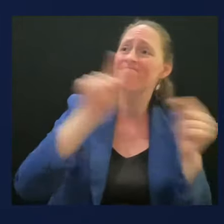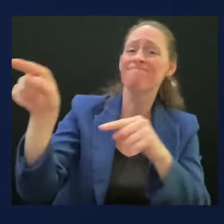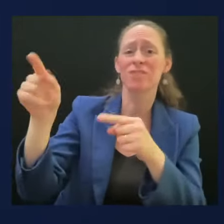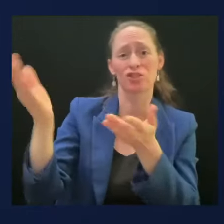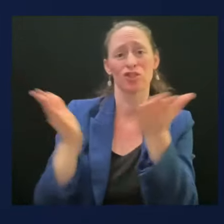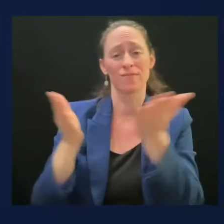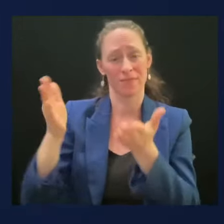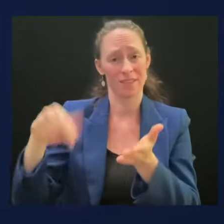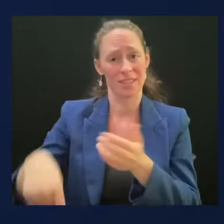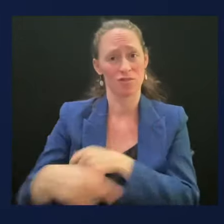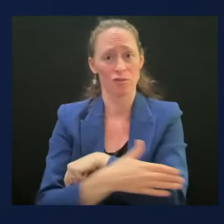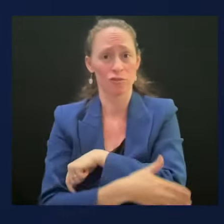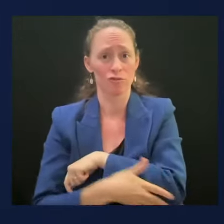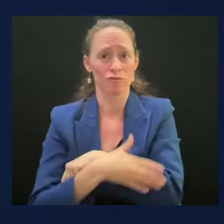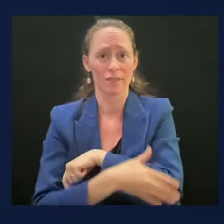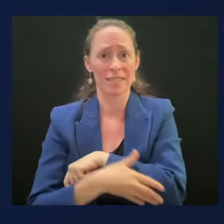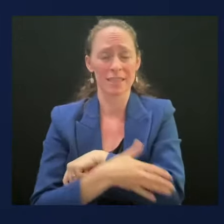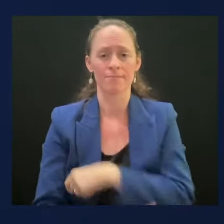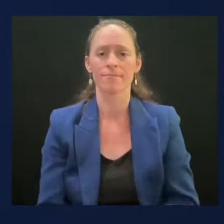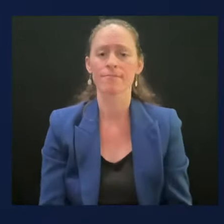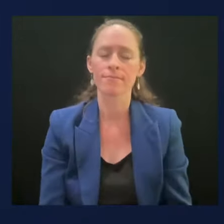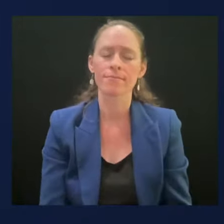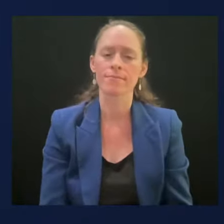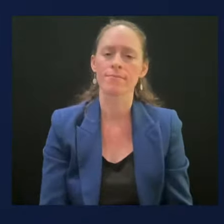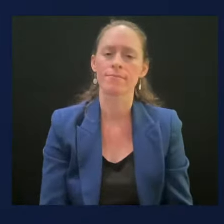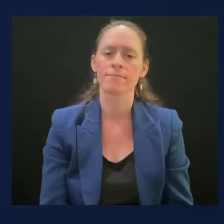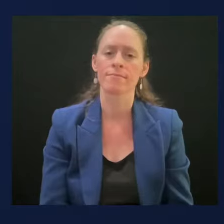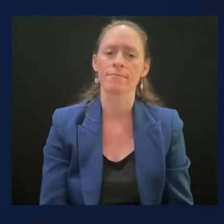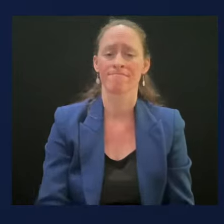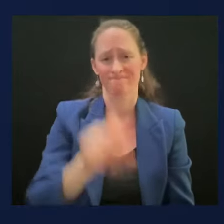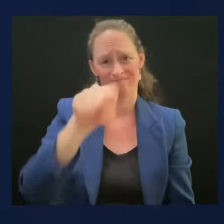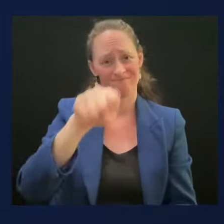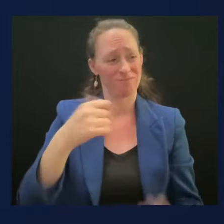it is my absolute honor to introduce the president of the United States.